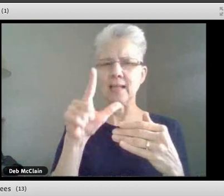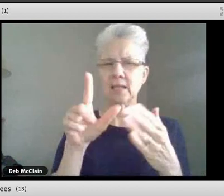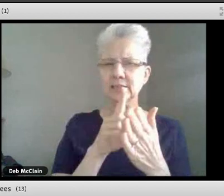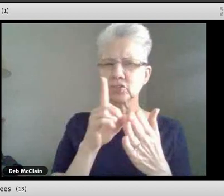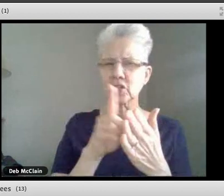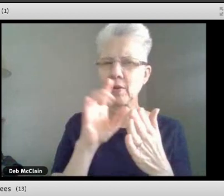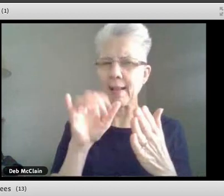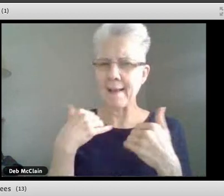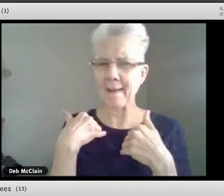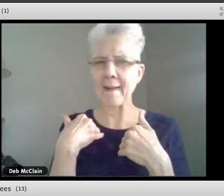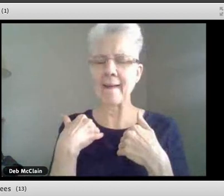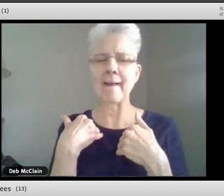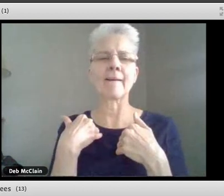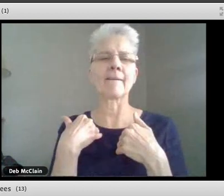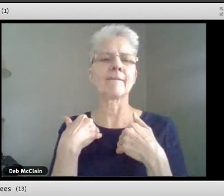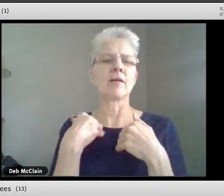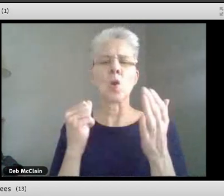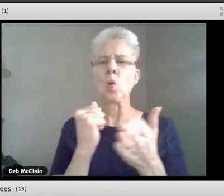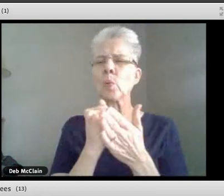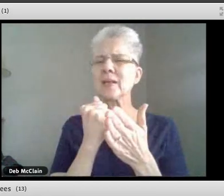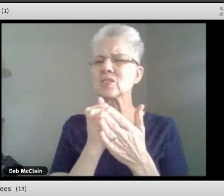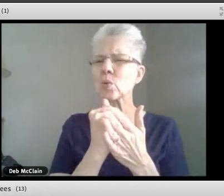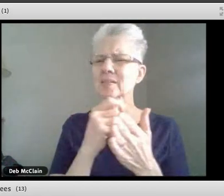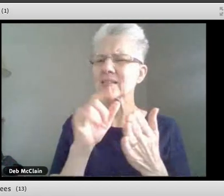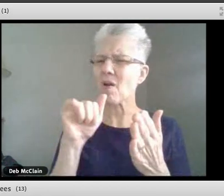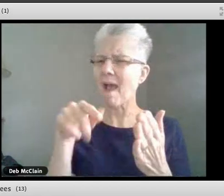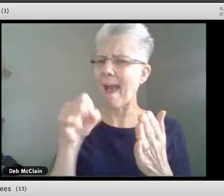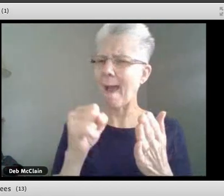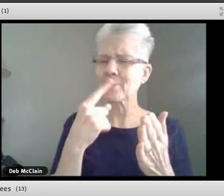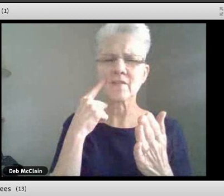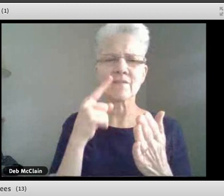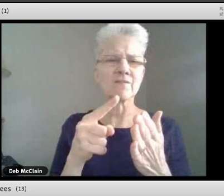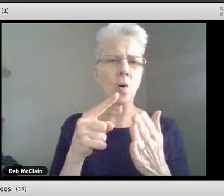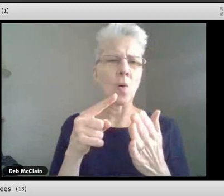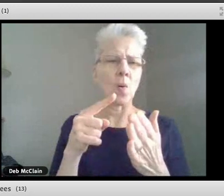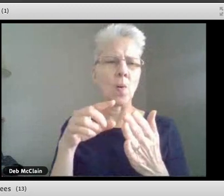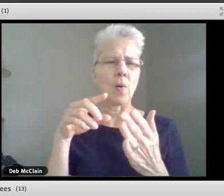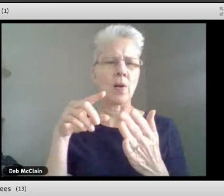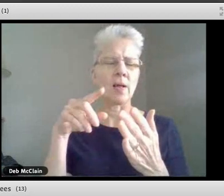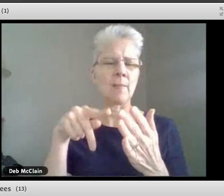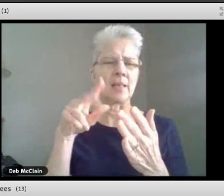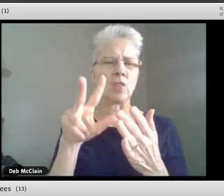like this P3 Mobile where you can have somebody sign, and it will actually text you what the person is saying.